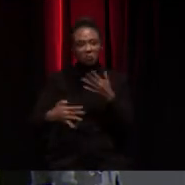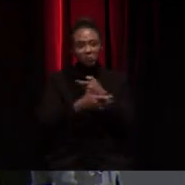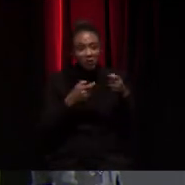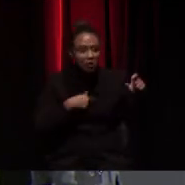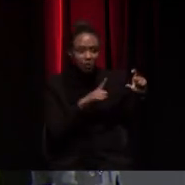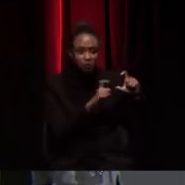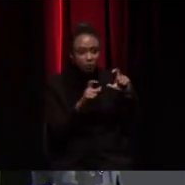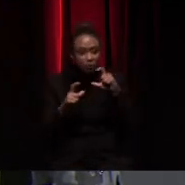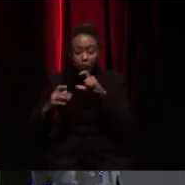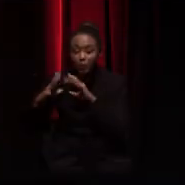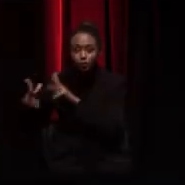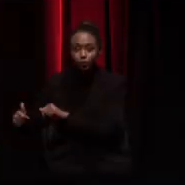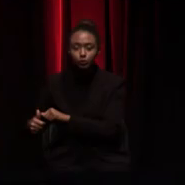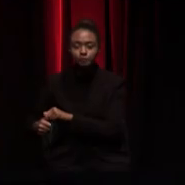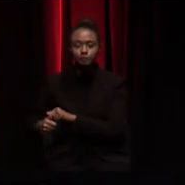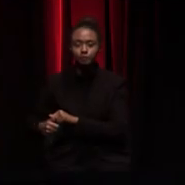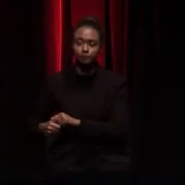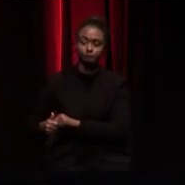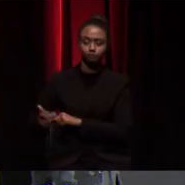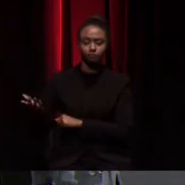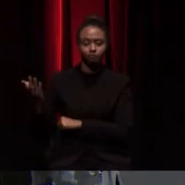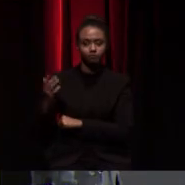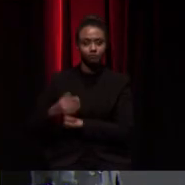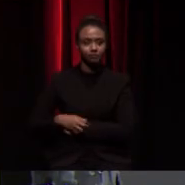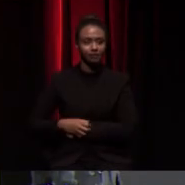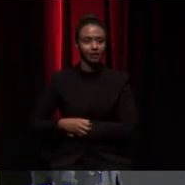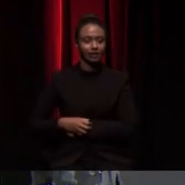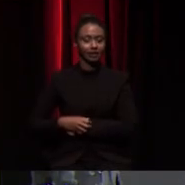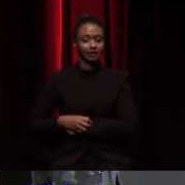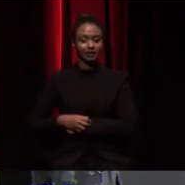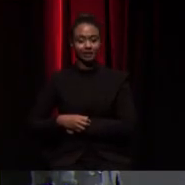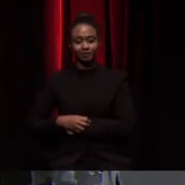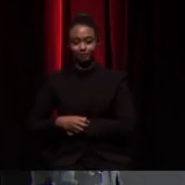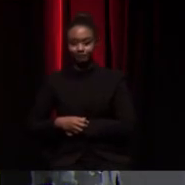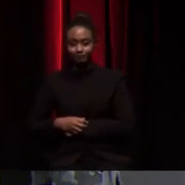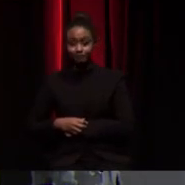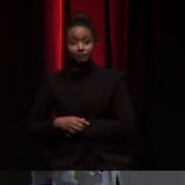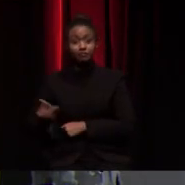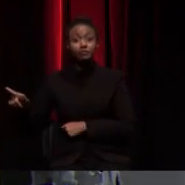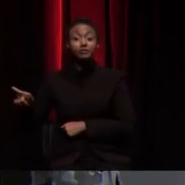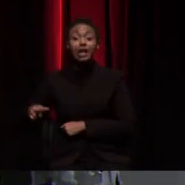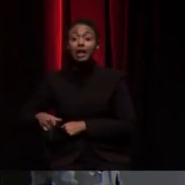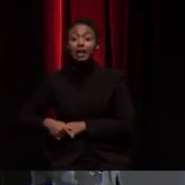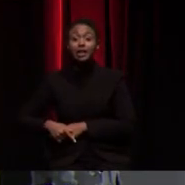I want to be war photographer, and things like that. She quit her job the day she realized that.